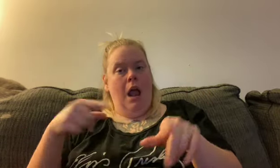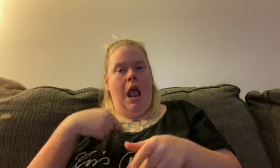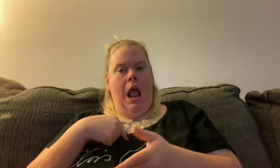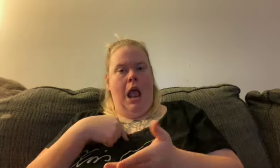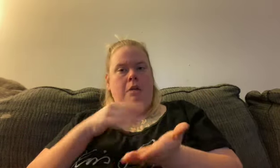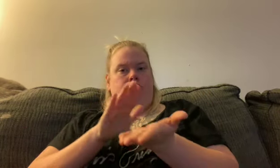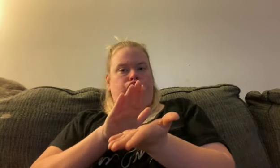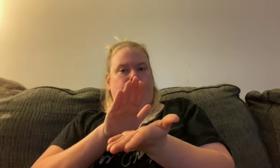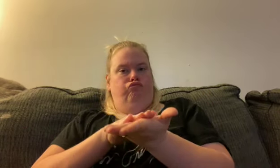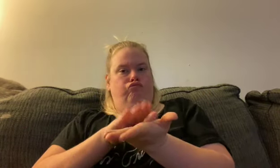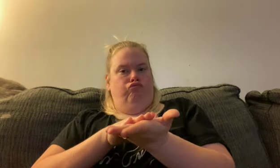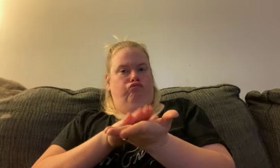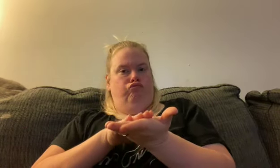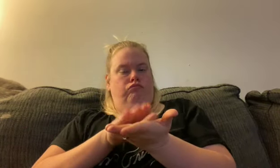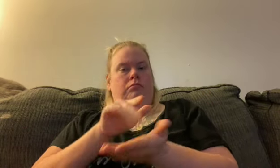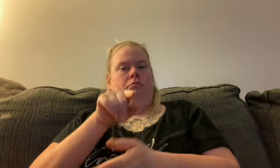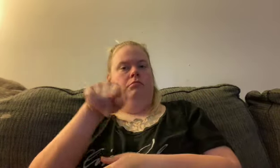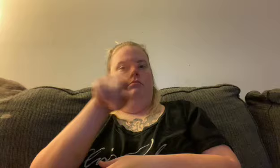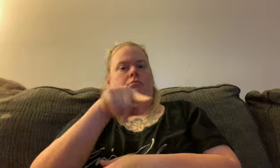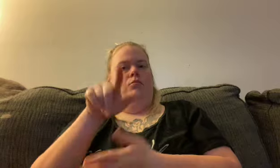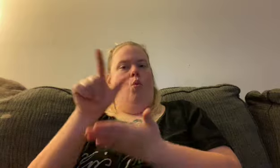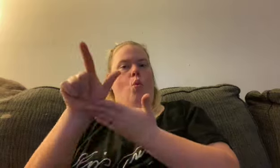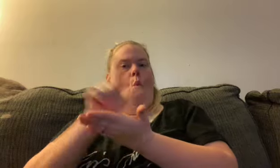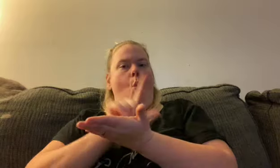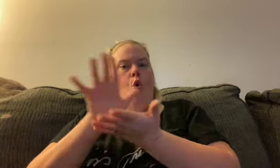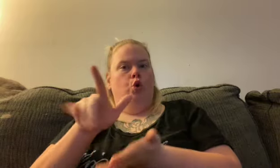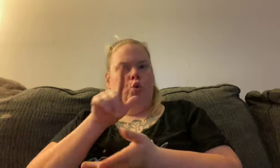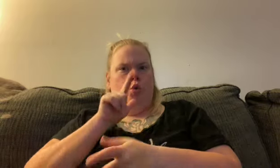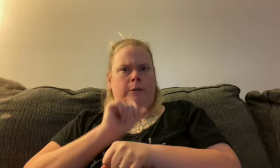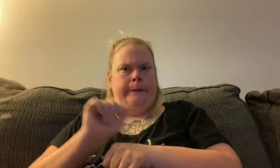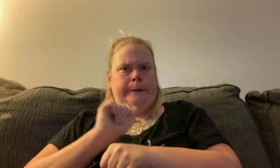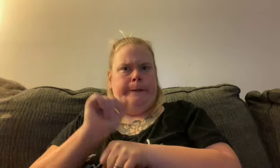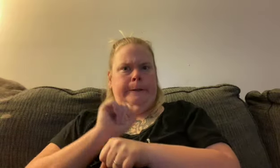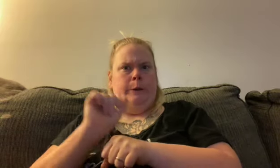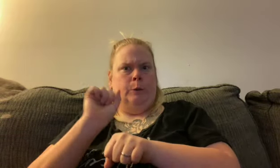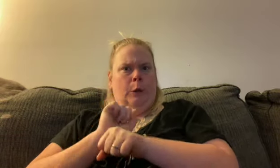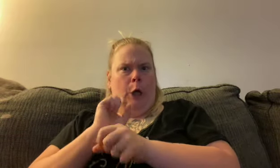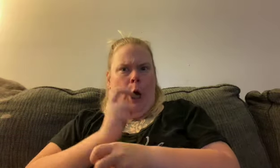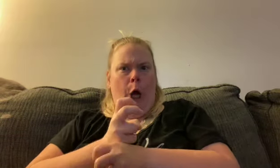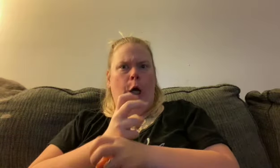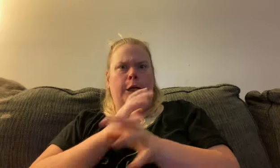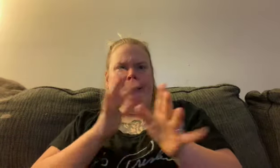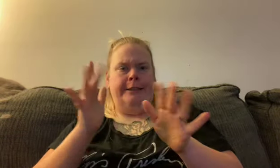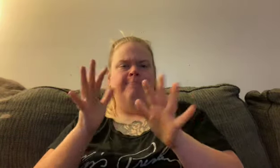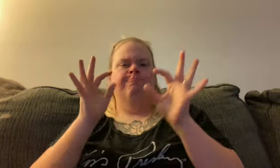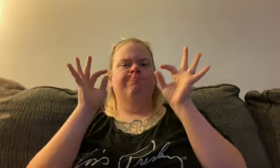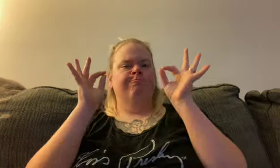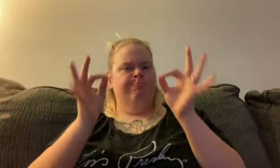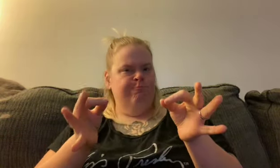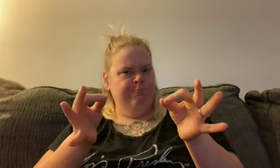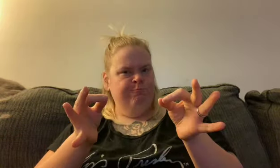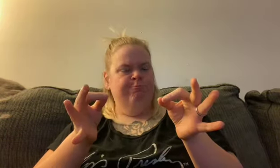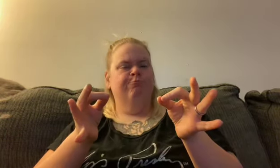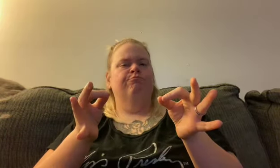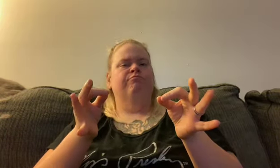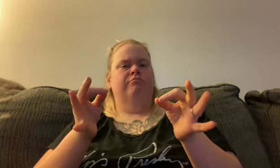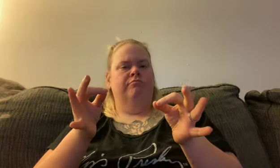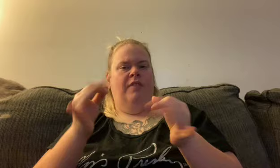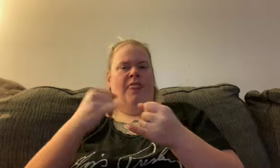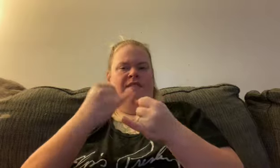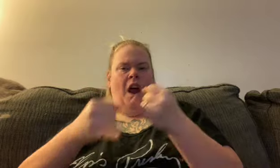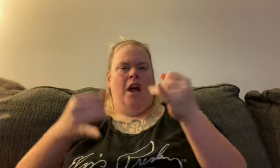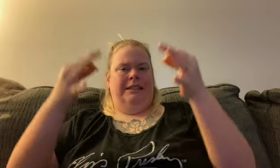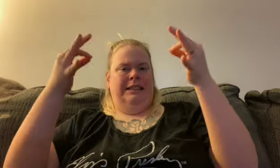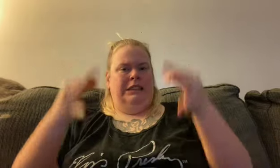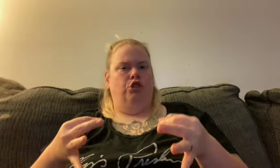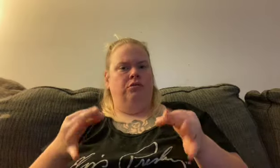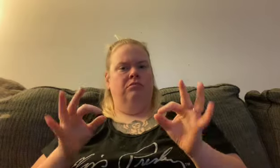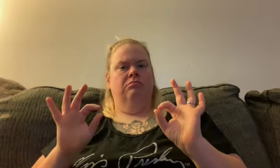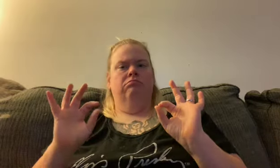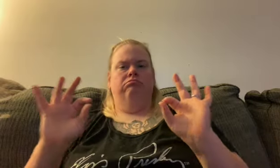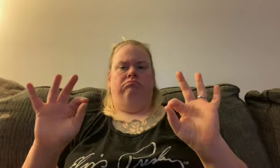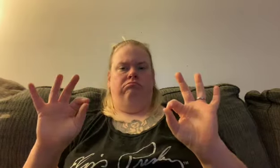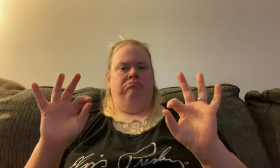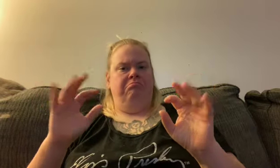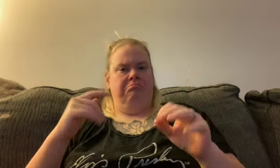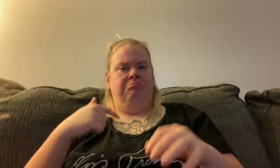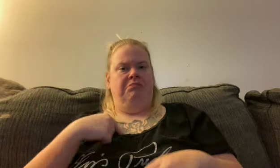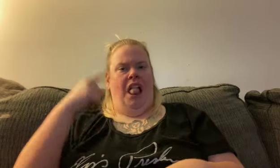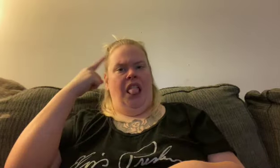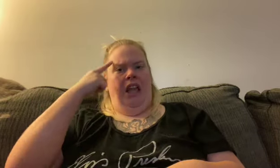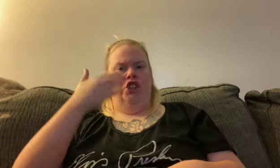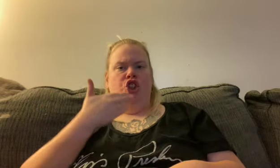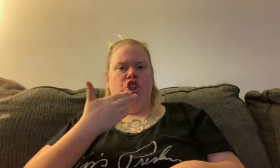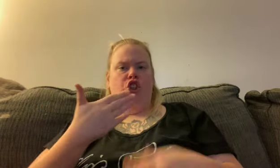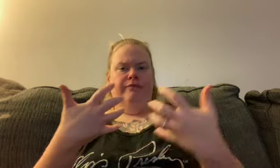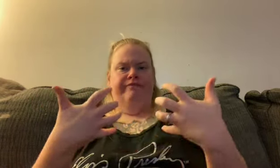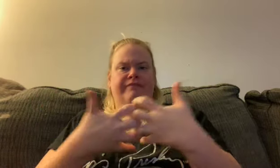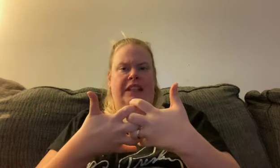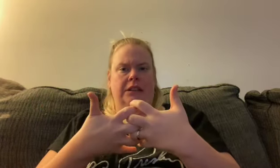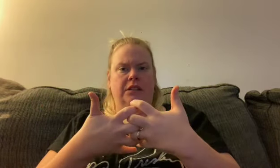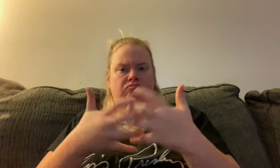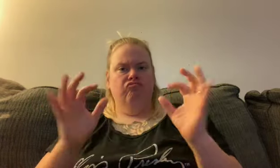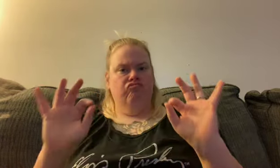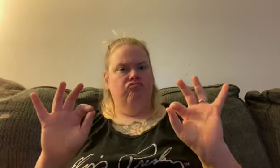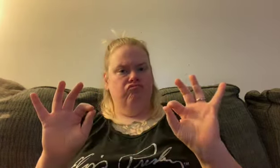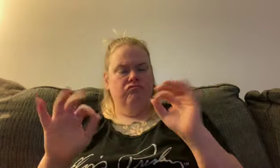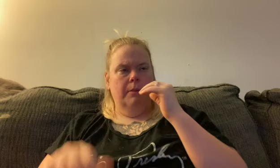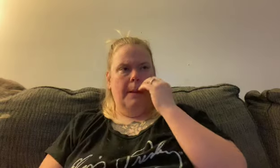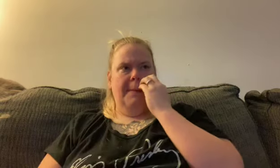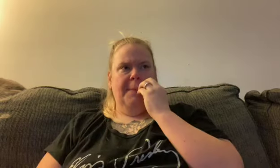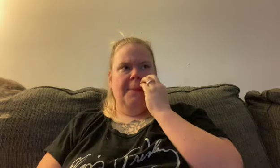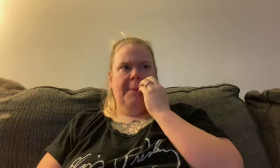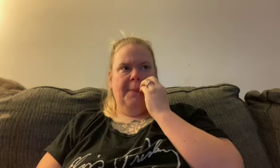But I want to give praise to the lawyers who work hard and got the result. I felt that the result is a good fit.